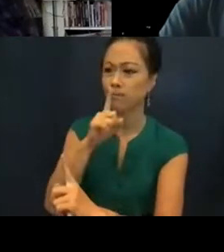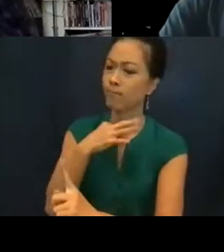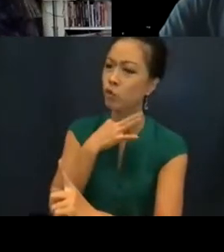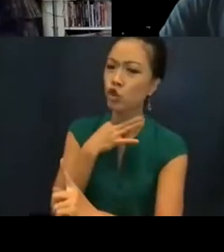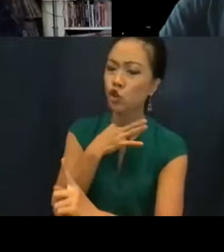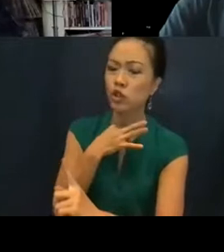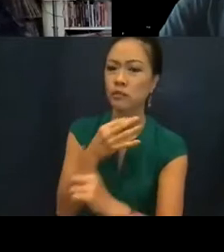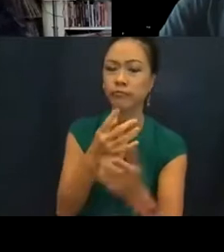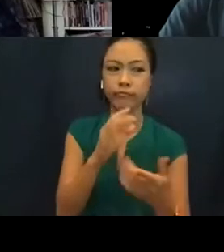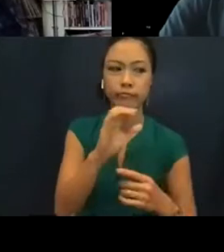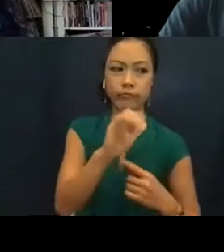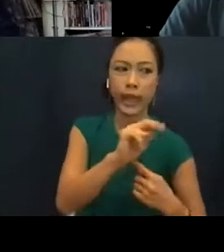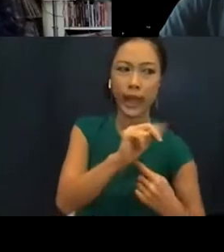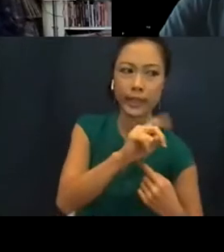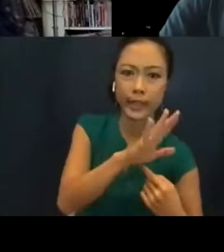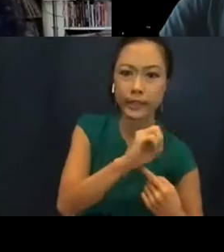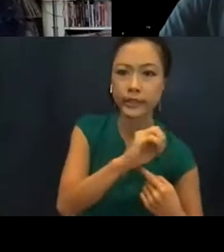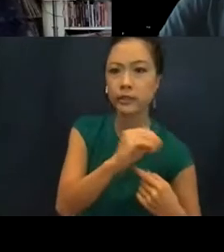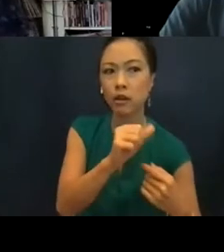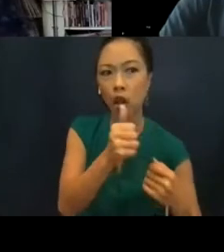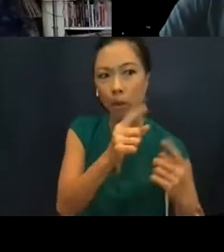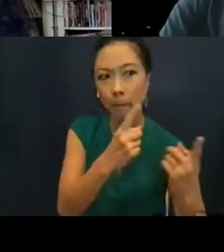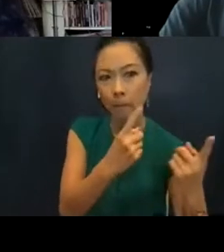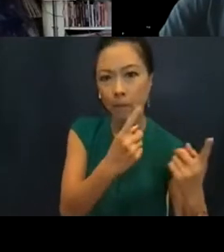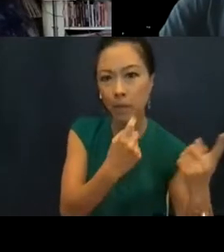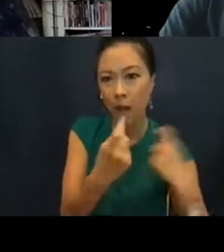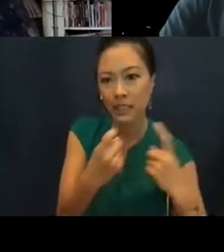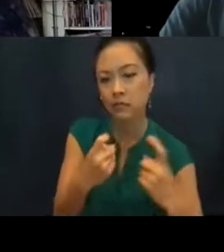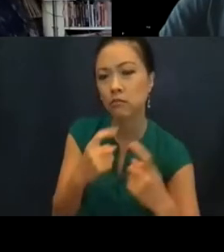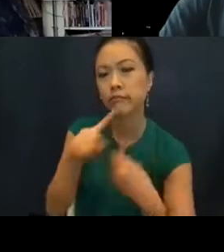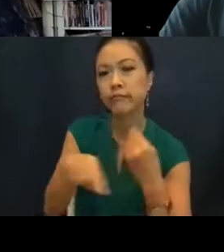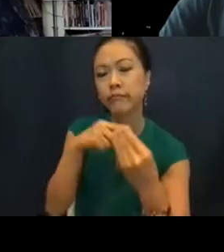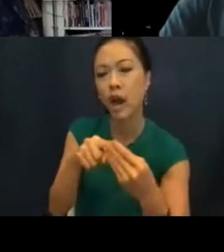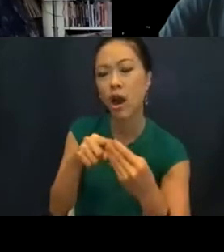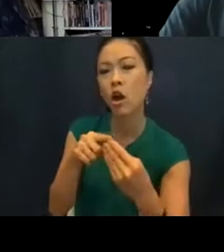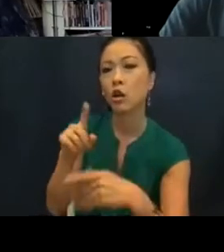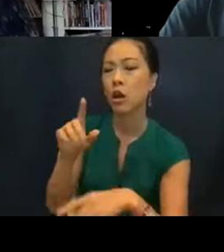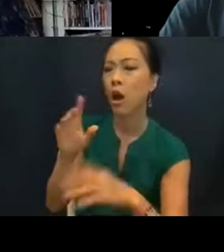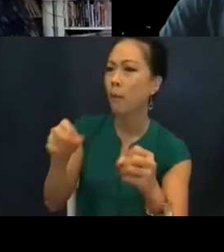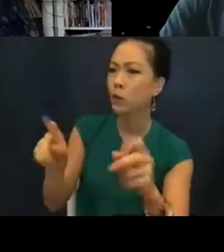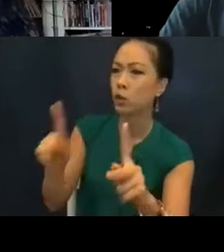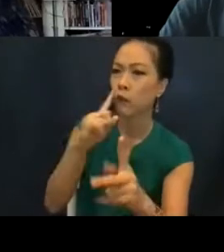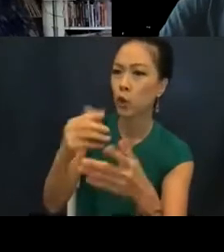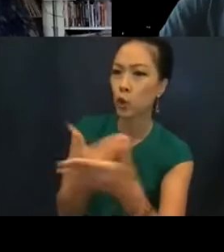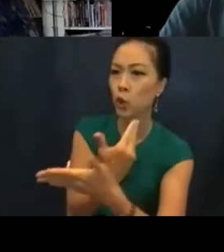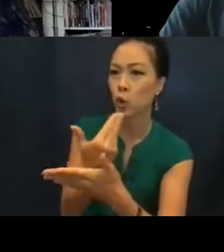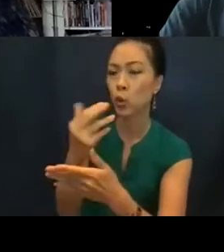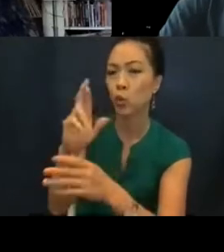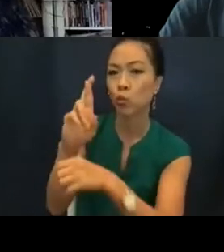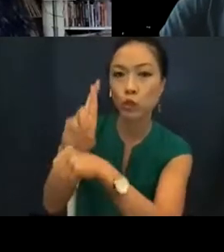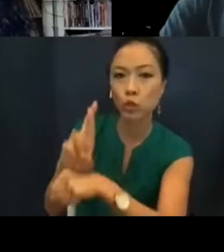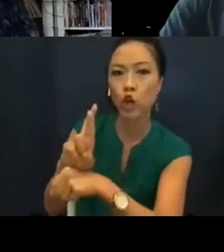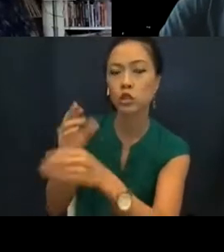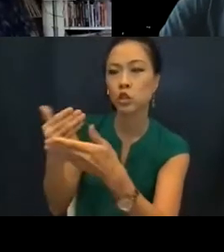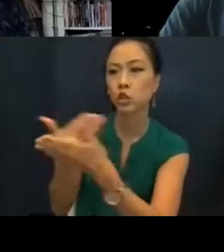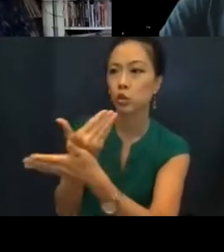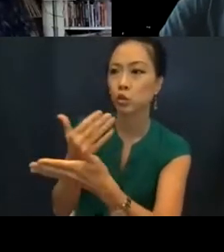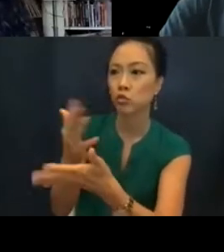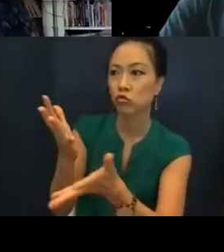about opportunities here to compose new rituals, new gestures and intimacy, Gabri, you I caned